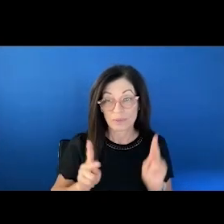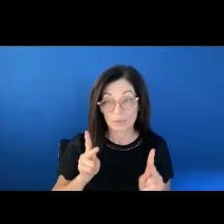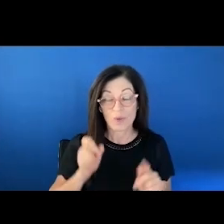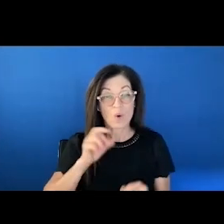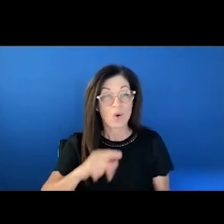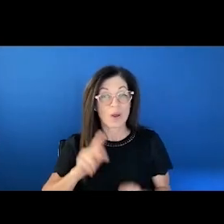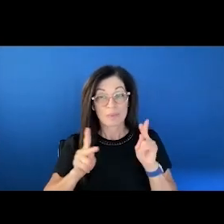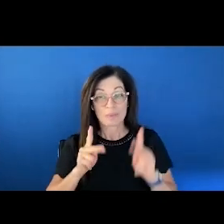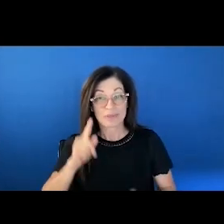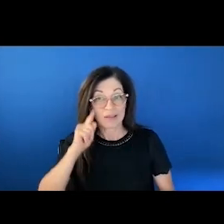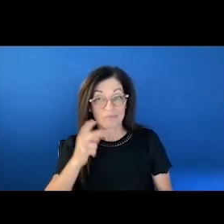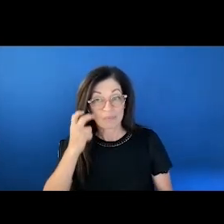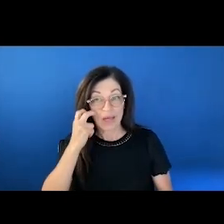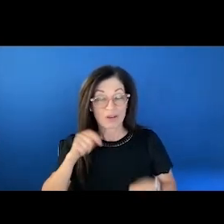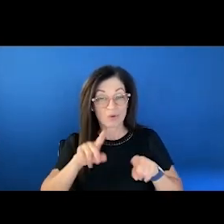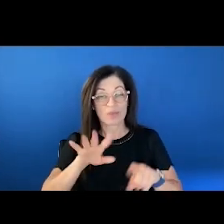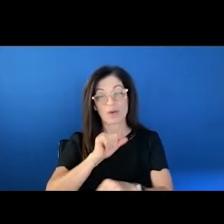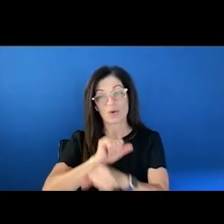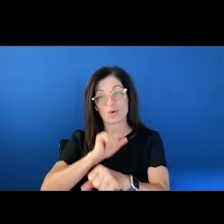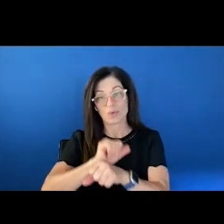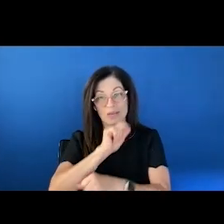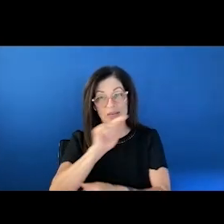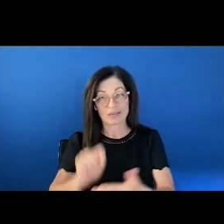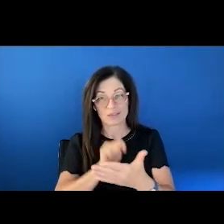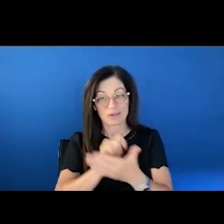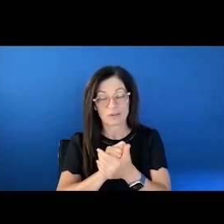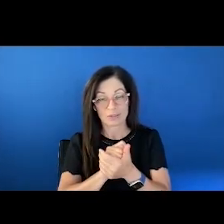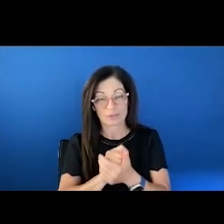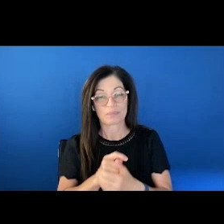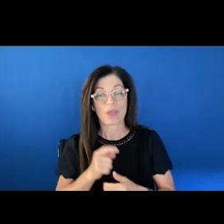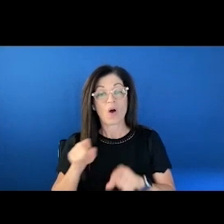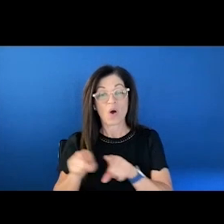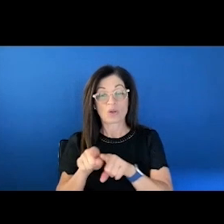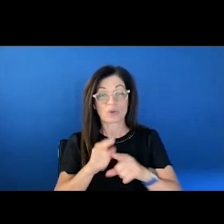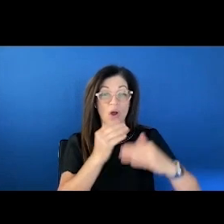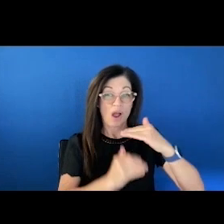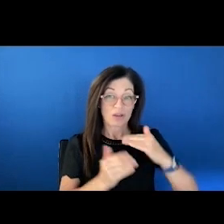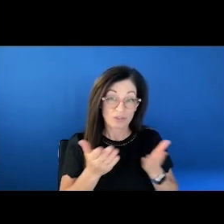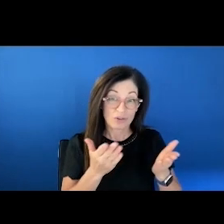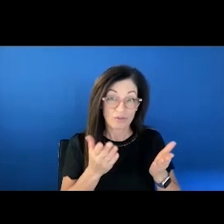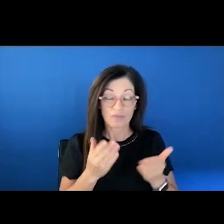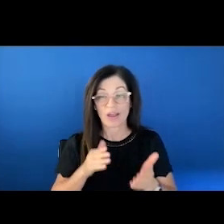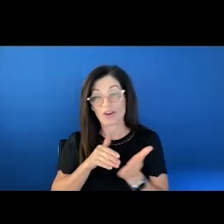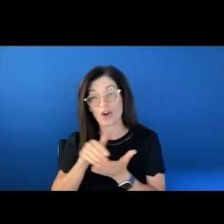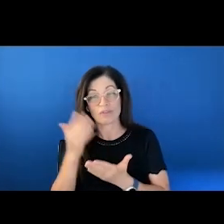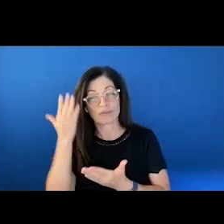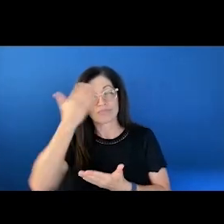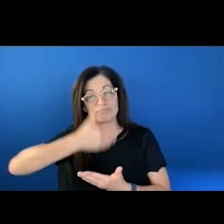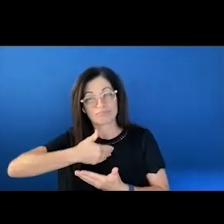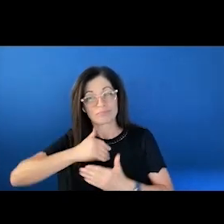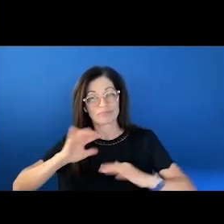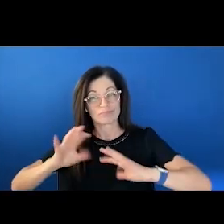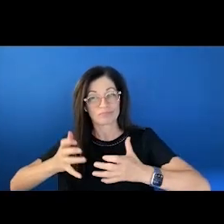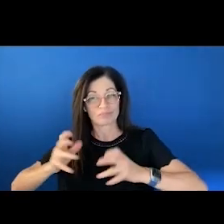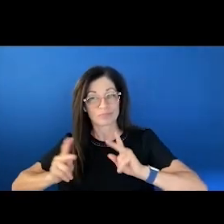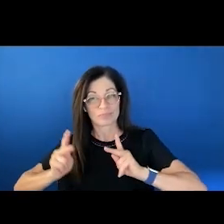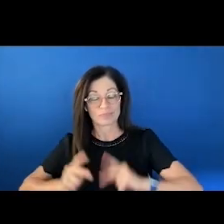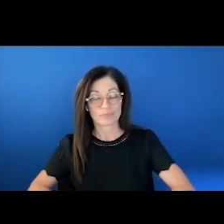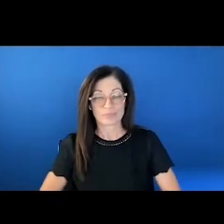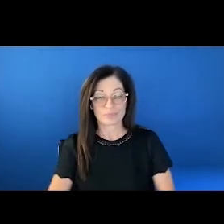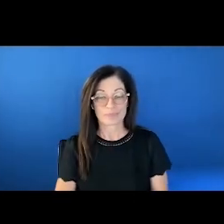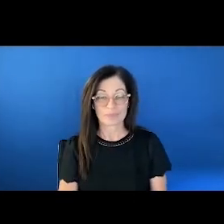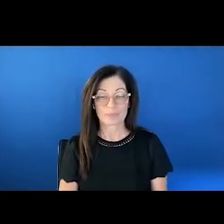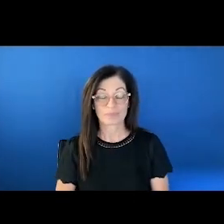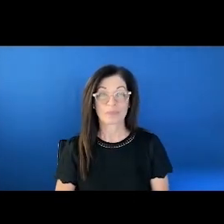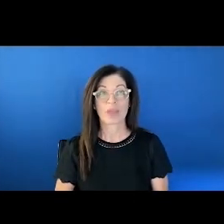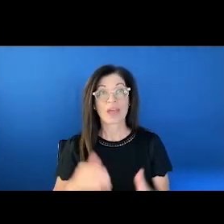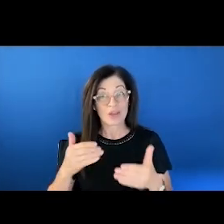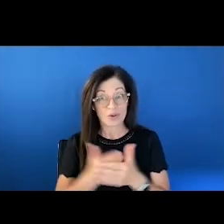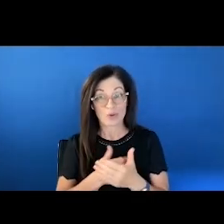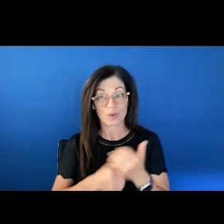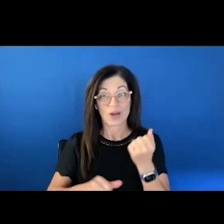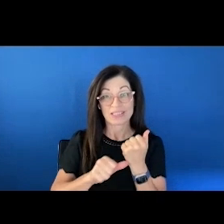an underserved and often overlooked population. Evolve Employment integrates cutting-edge